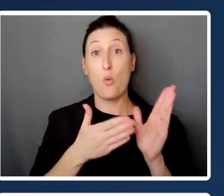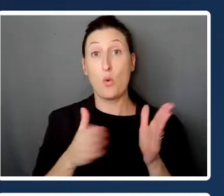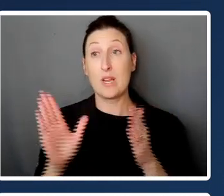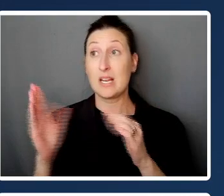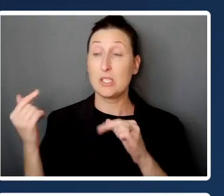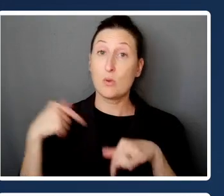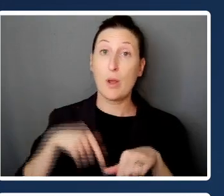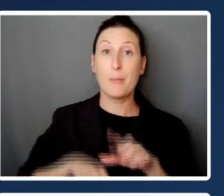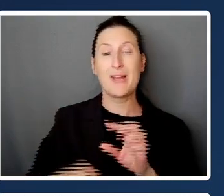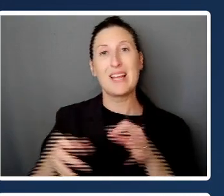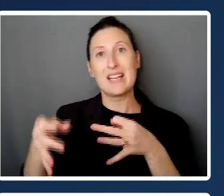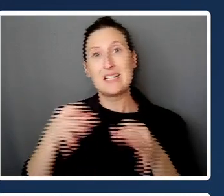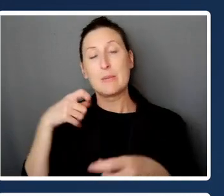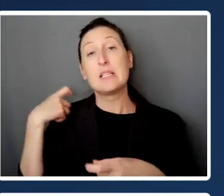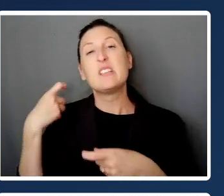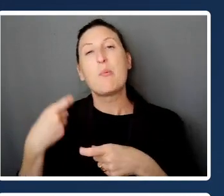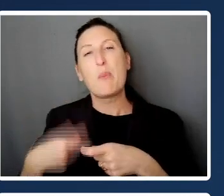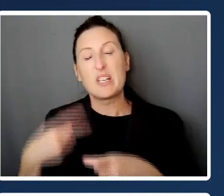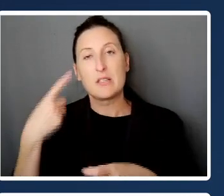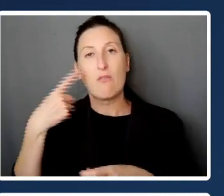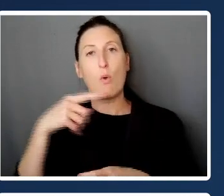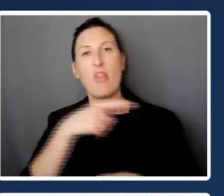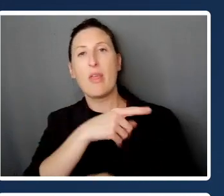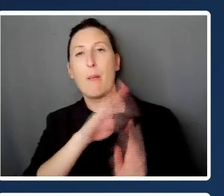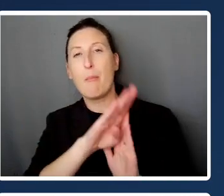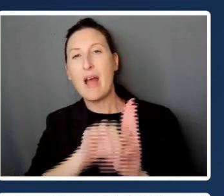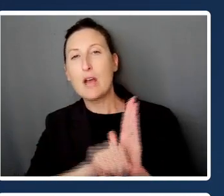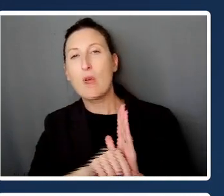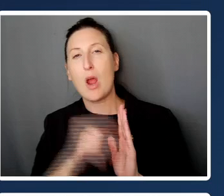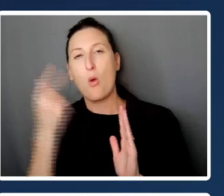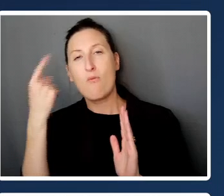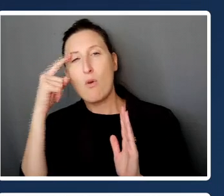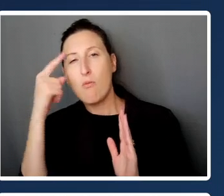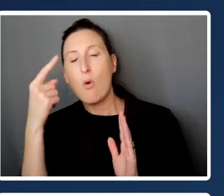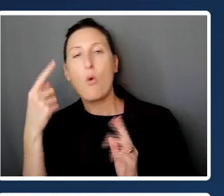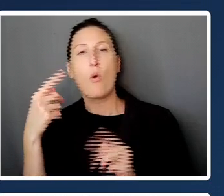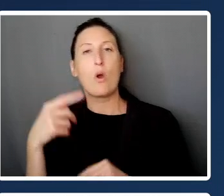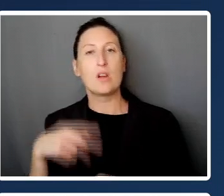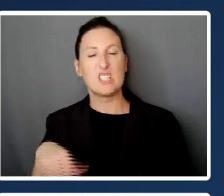to the farm workers of the area. You can see a cherry tree in the back and it's cherry season